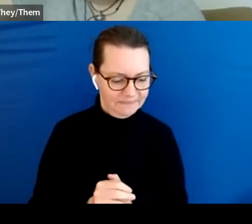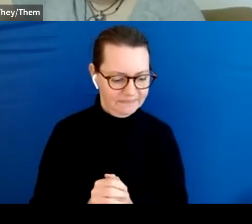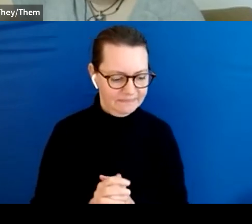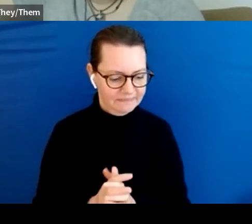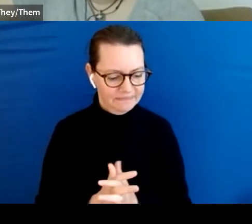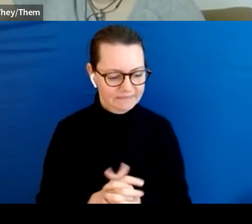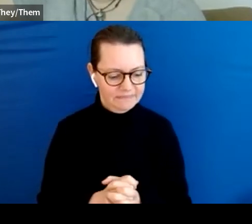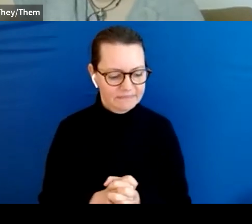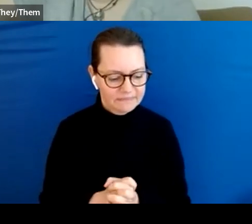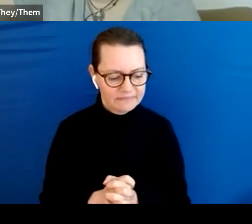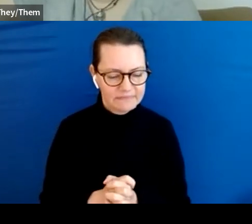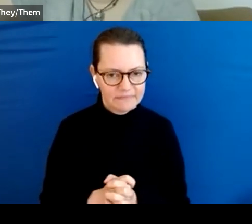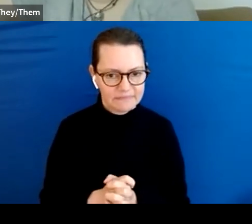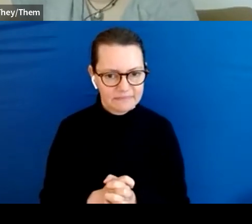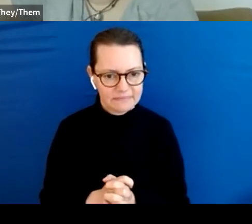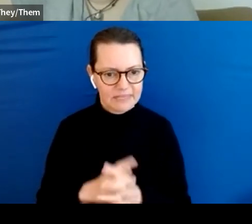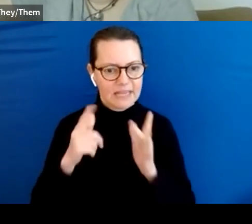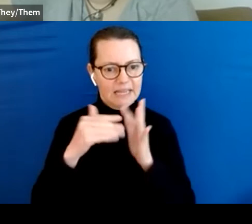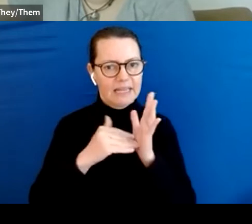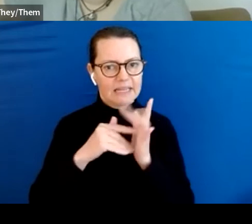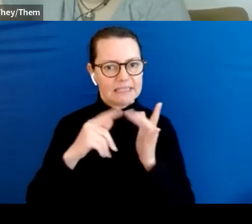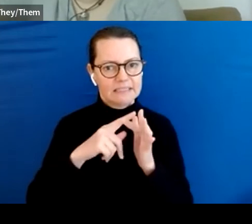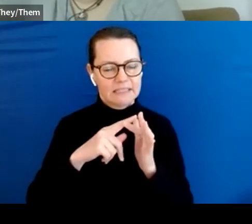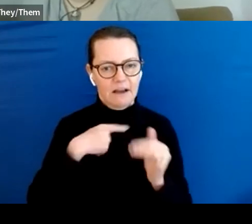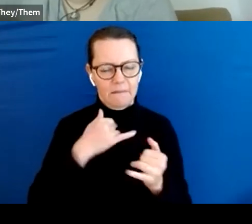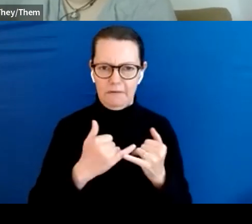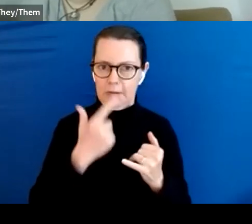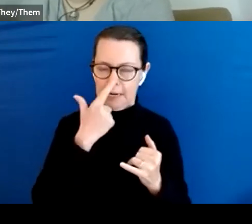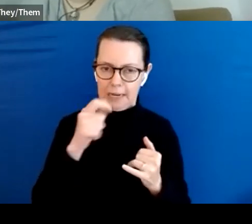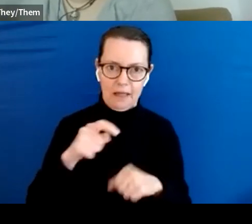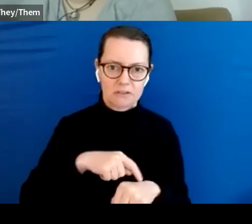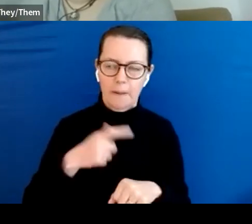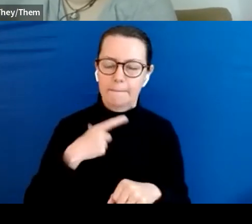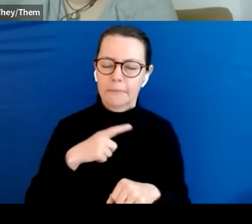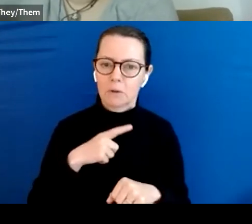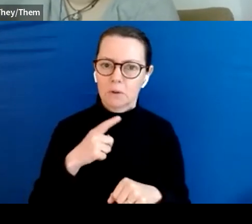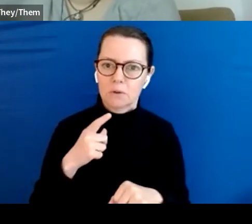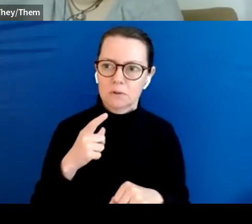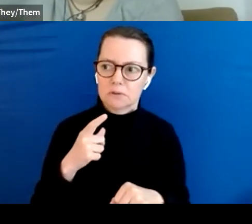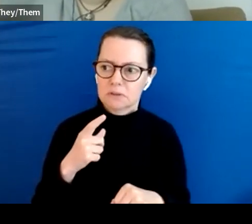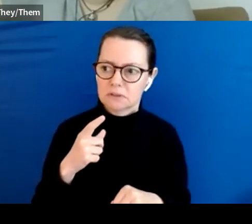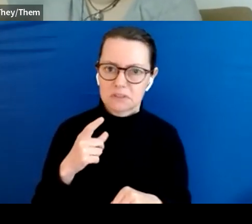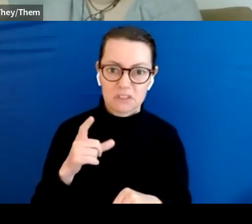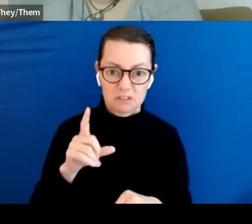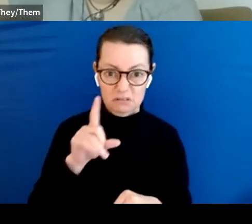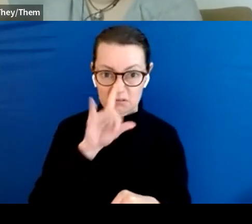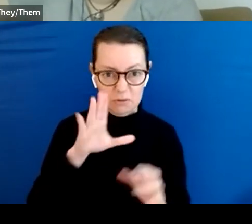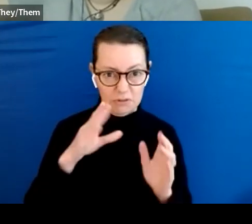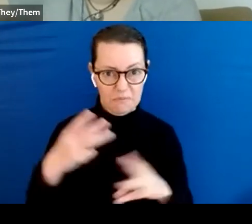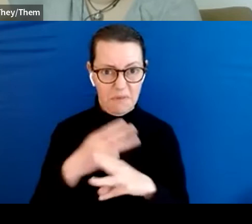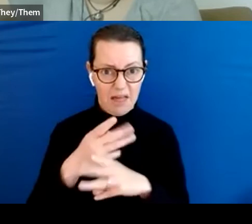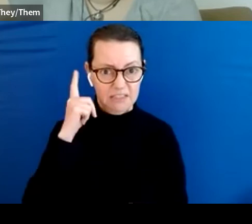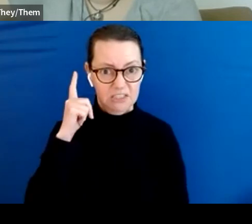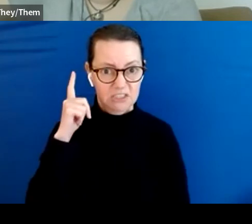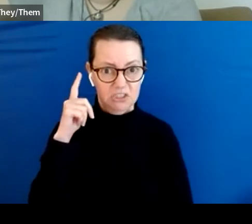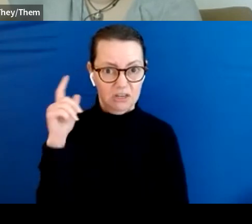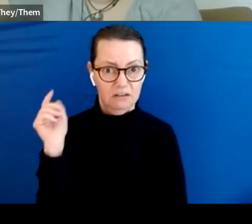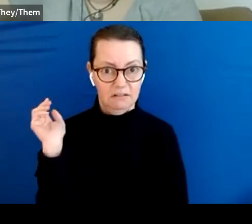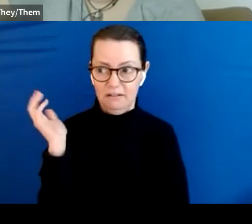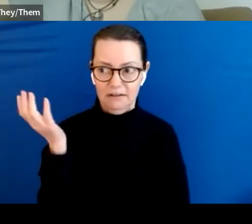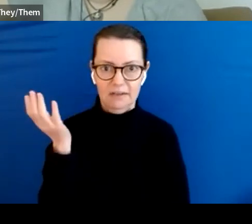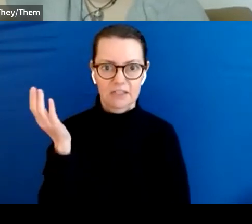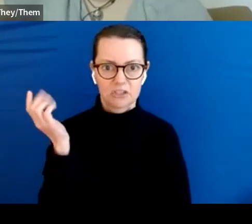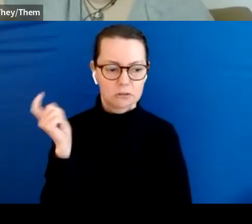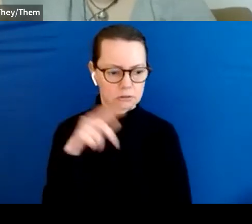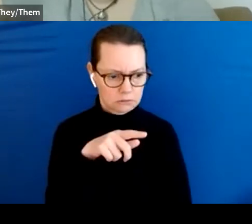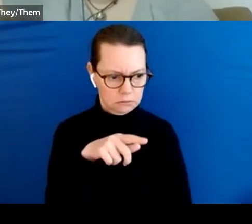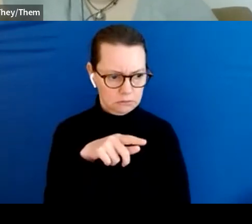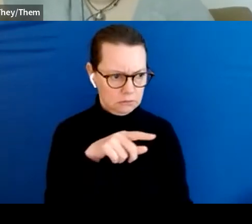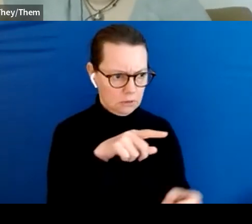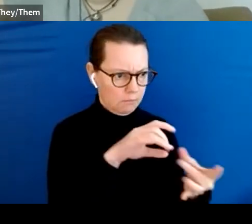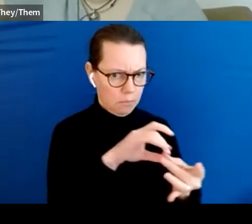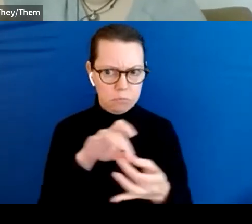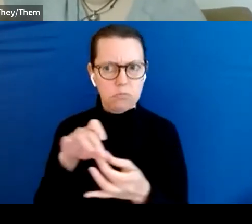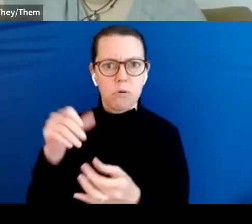So, yeah, I was definitely I was busy speaking I was definitely very lucky, especially as this is just like a random maths teacher but yeah go in and and make all those connections.